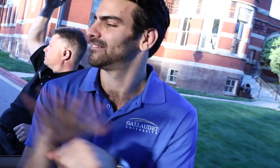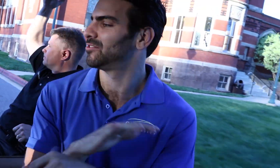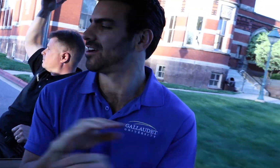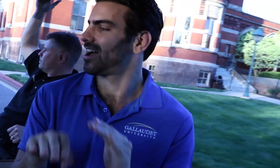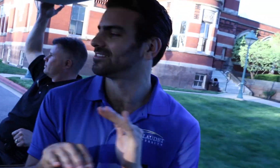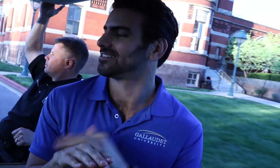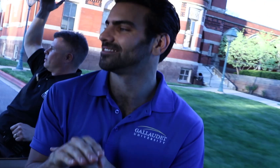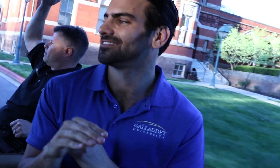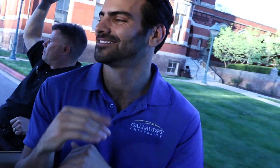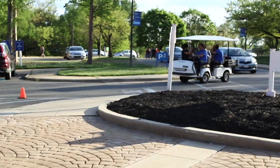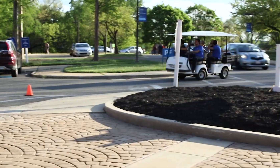full accessibility.